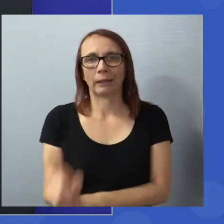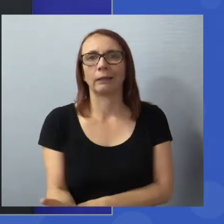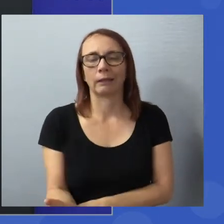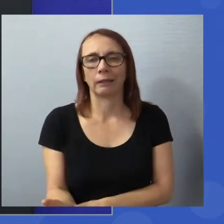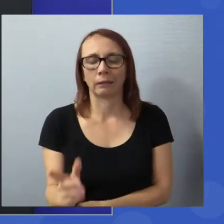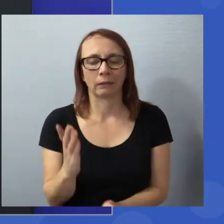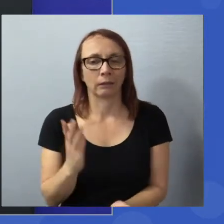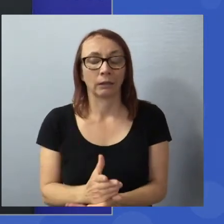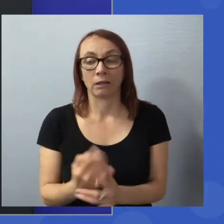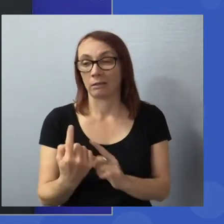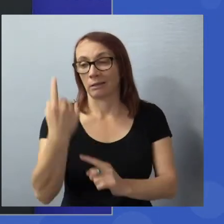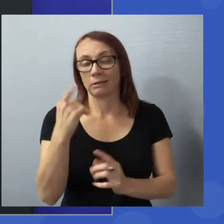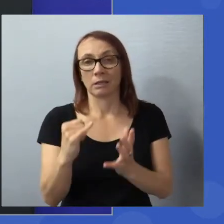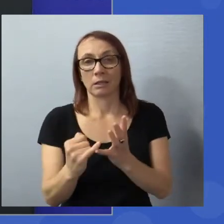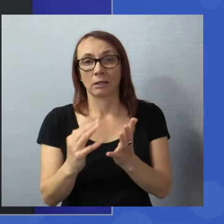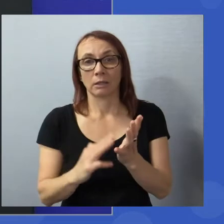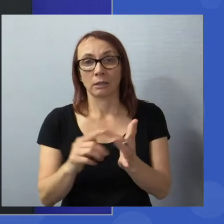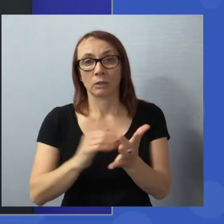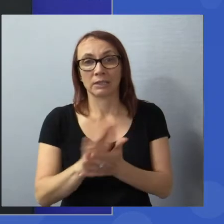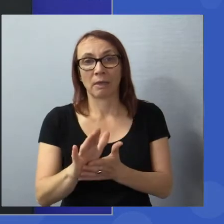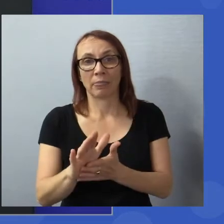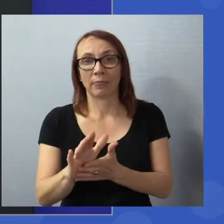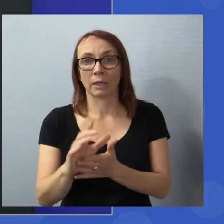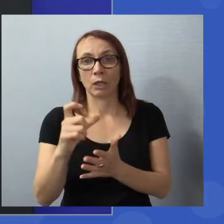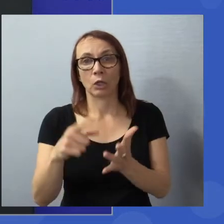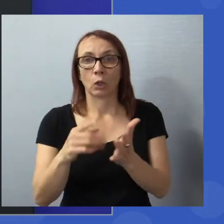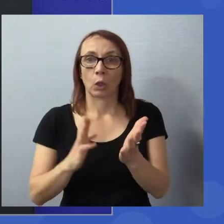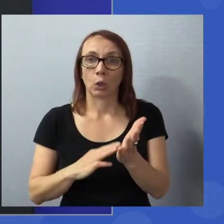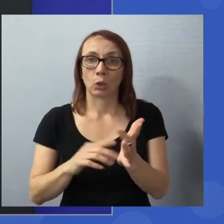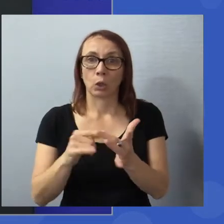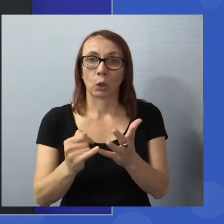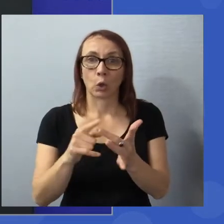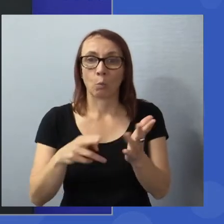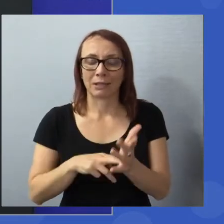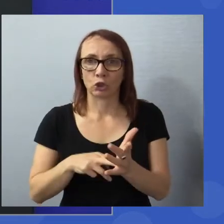to the Smith Commission trade unions labour party divided on the question